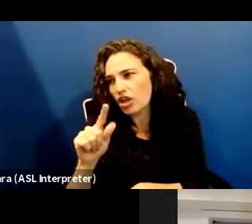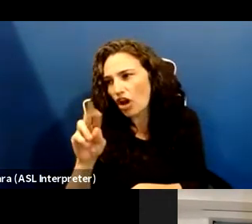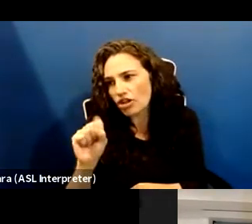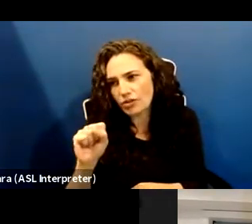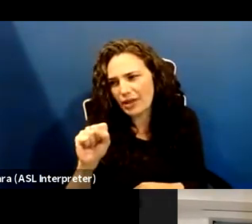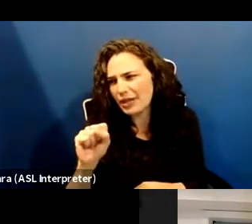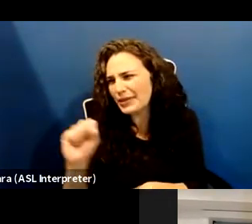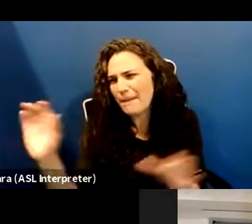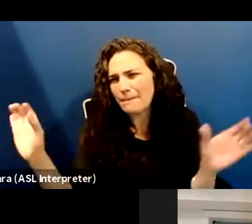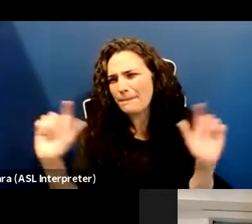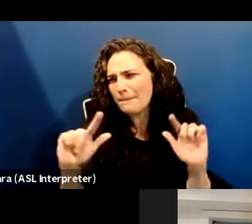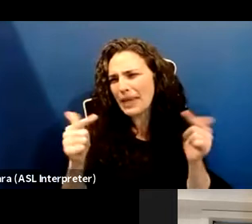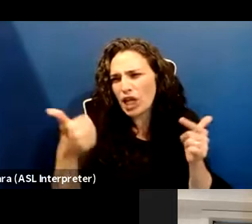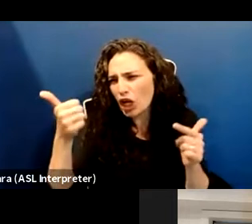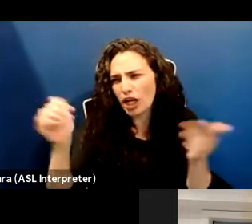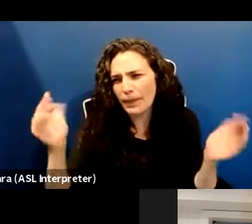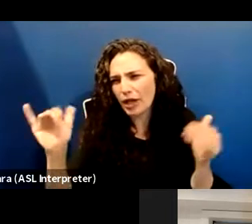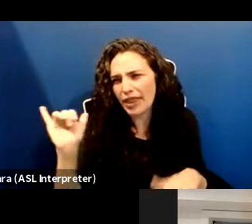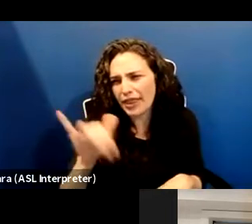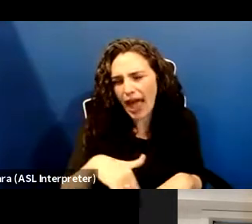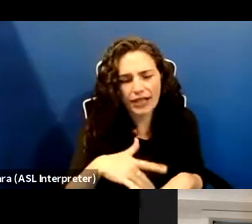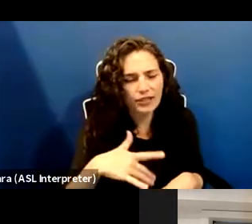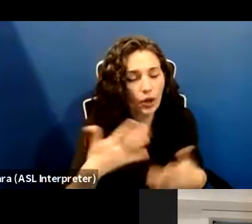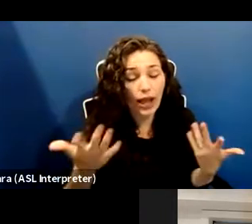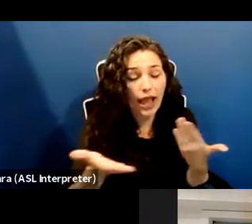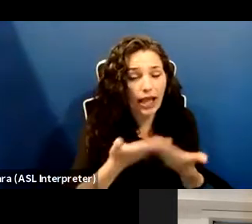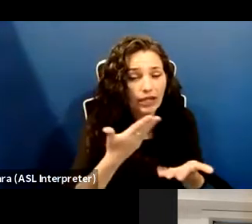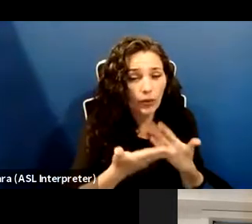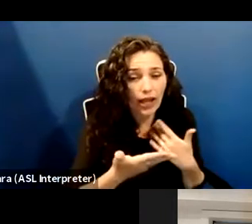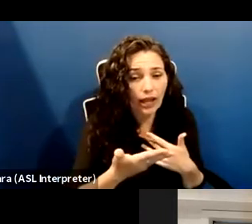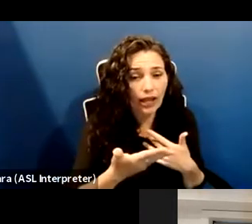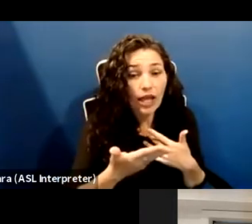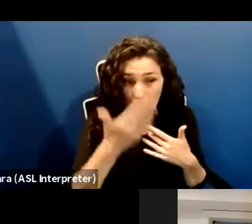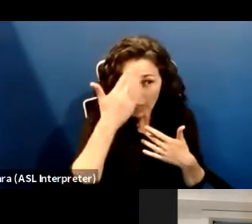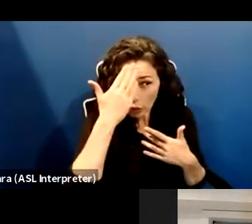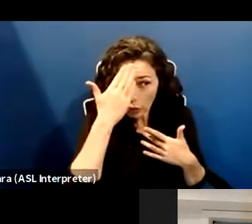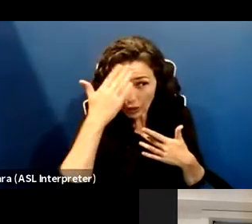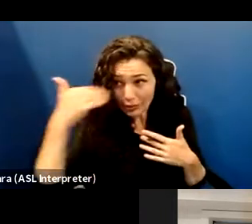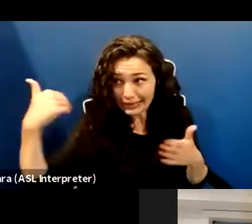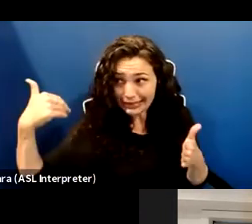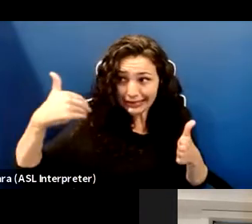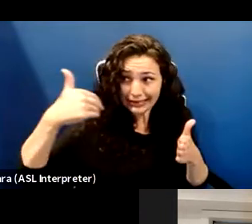So the way that they dealt with it, was heroic in a way. It was their mission, but then,